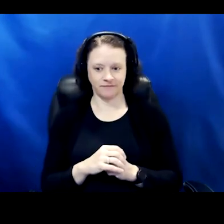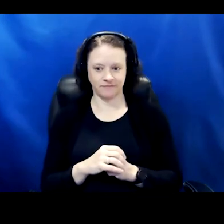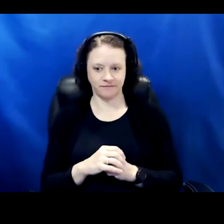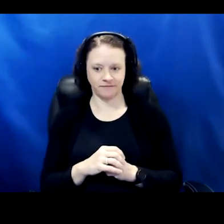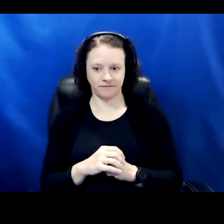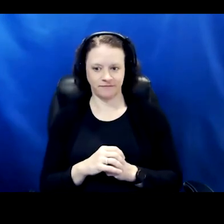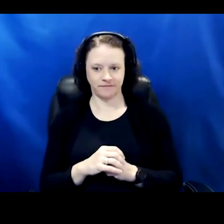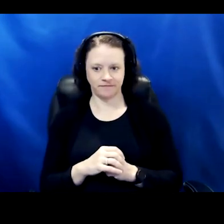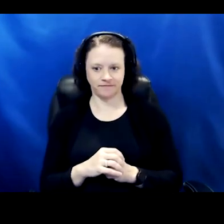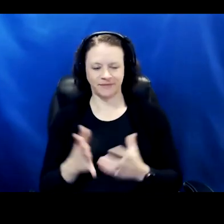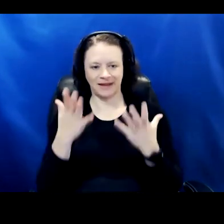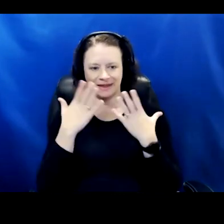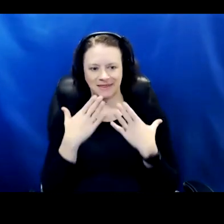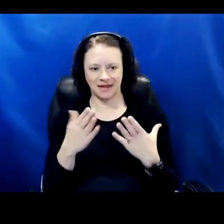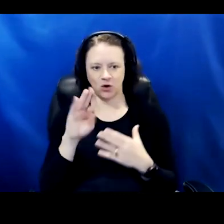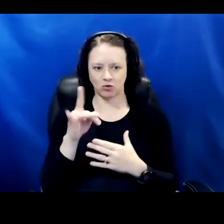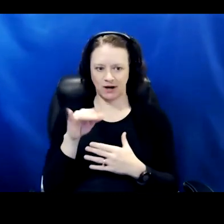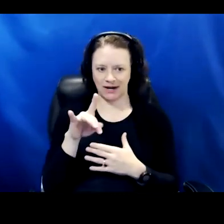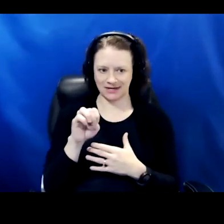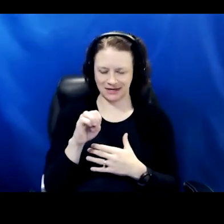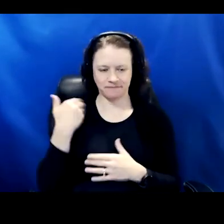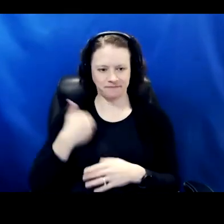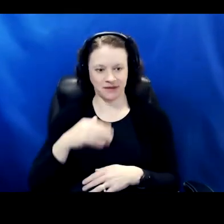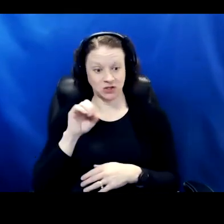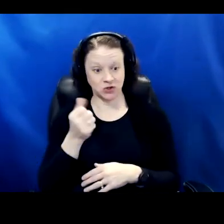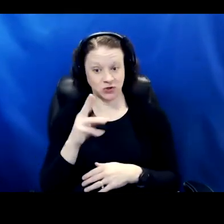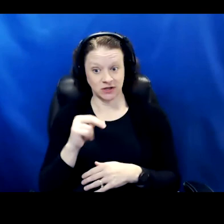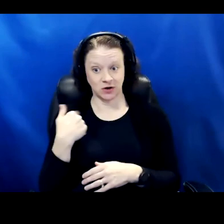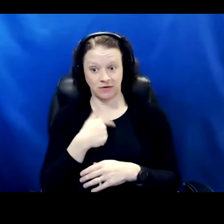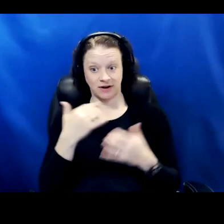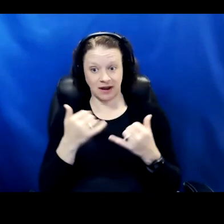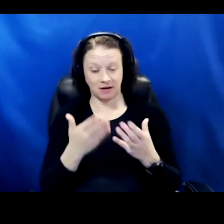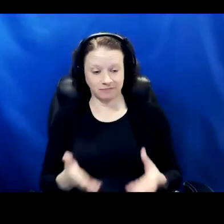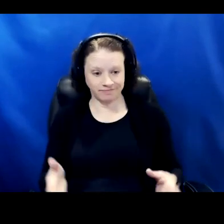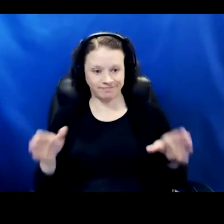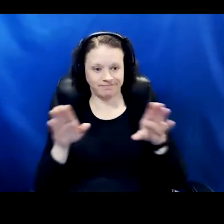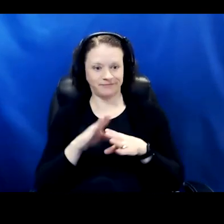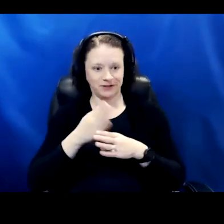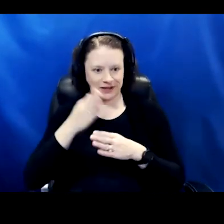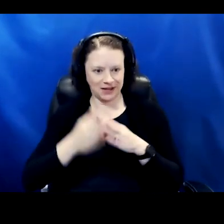[Susan] Thank you, Brandie. So this is Susan Henderson. We've come to the end of our question and answer for this week.